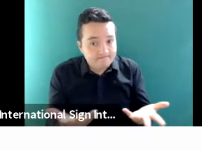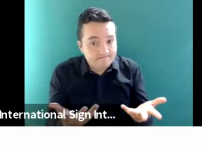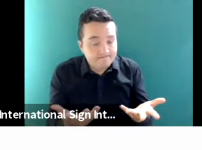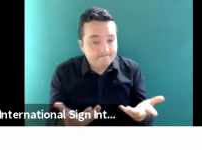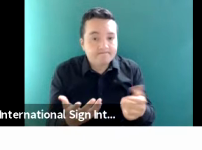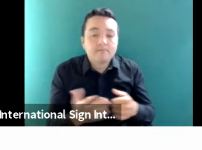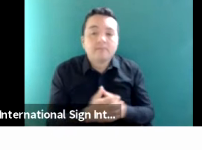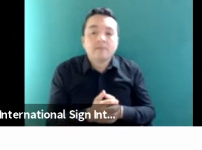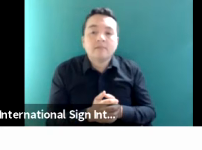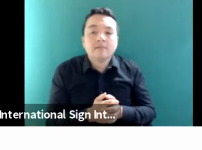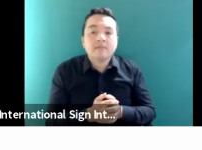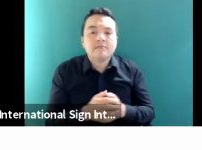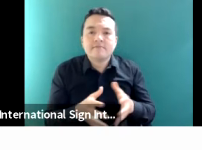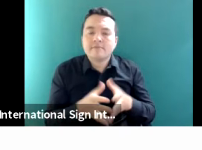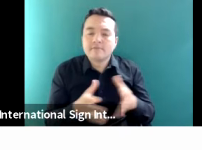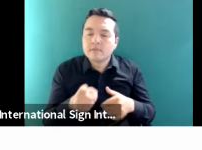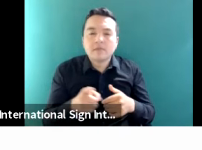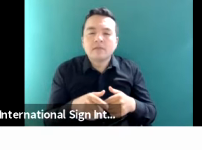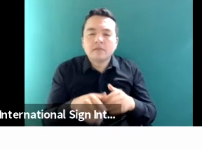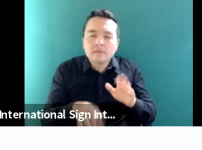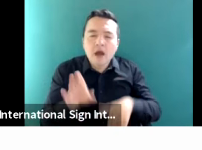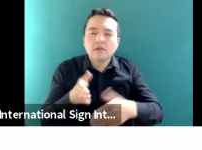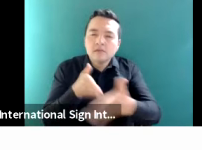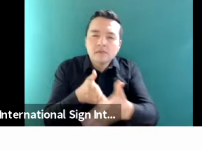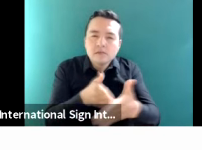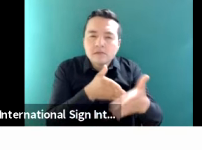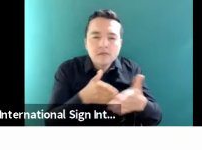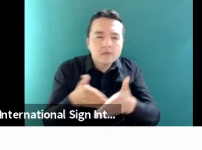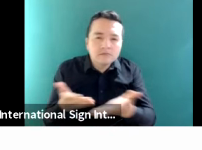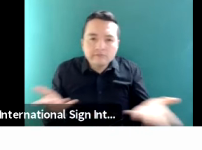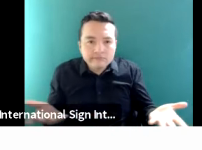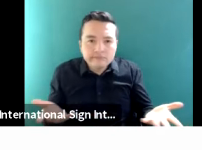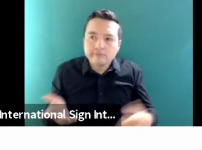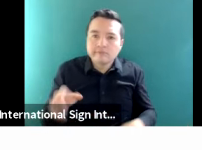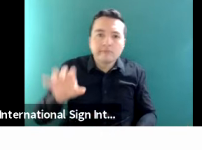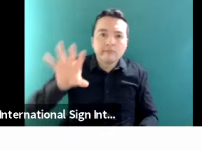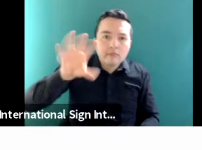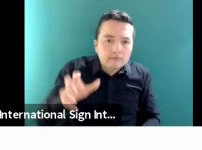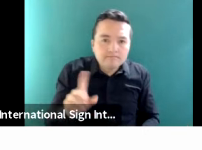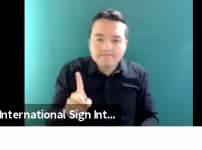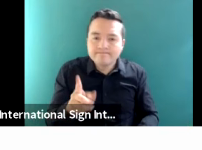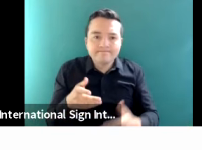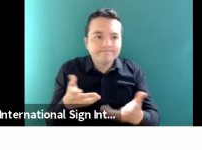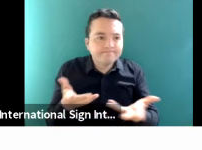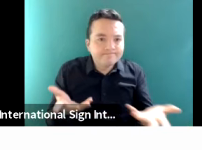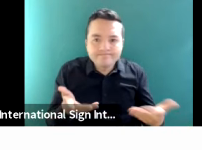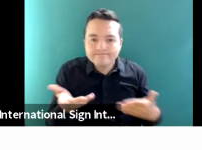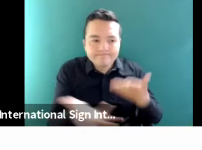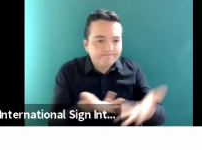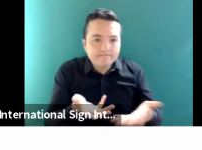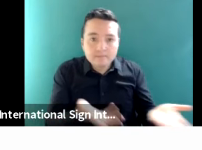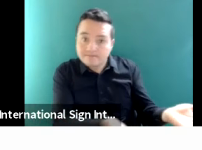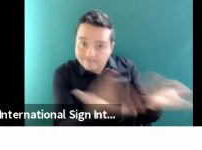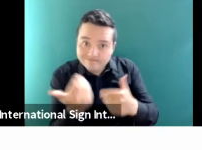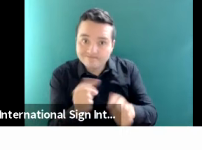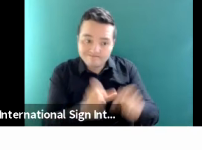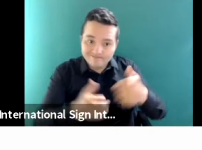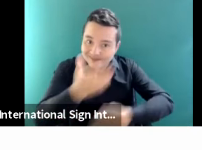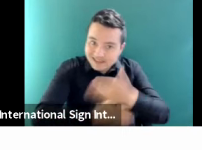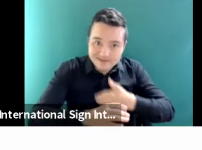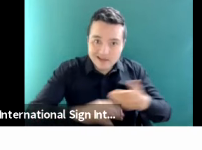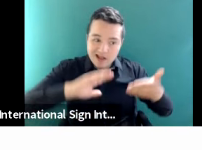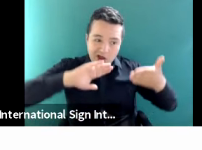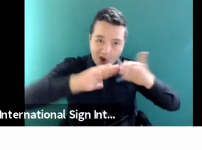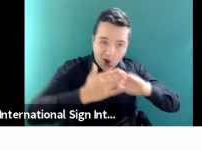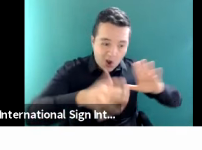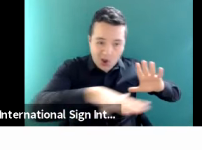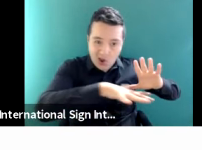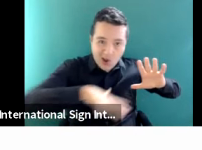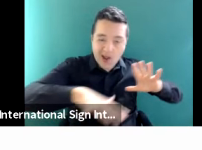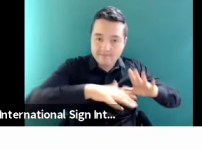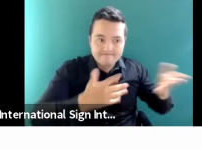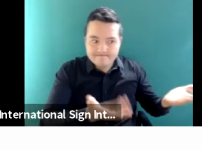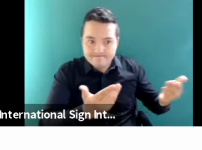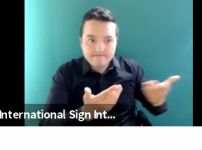Only 26 percent of countries involved persons with disabilities and their digital accessibility programs.